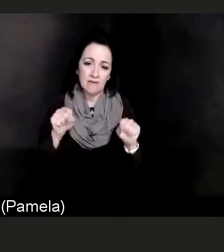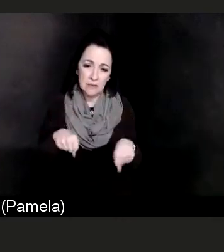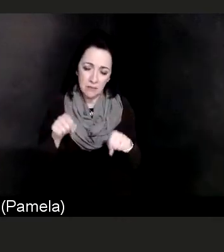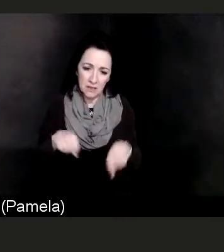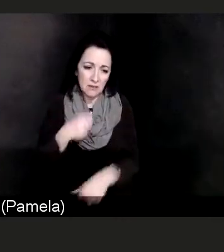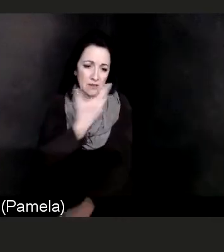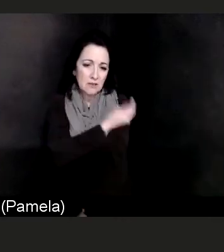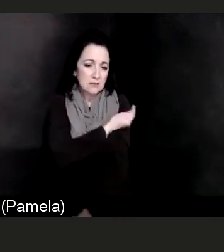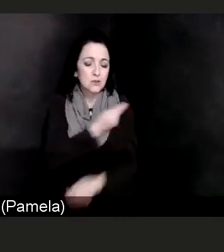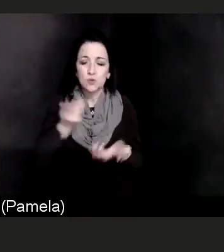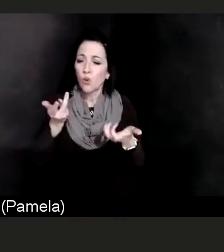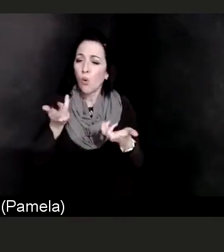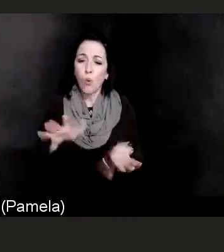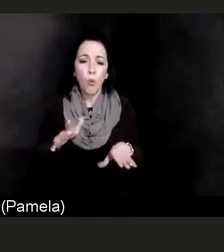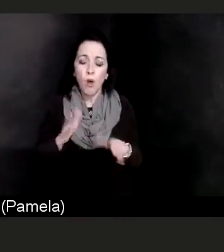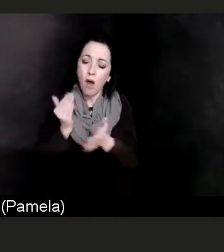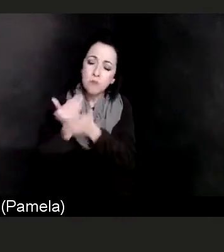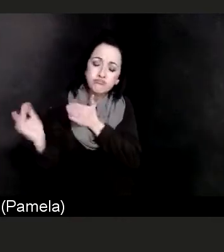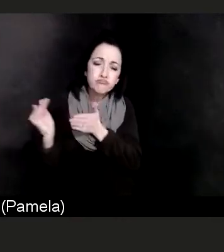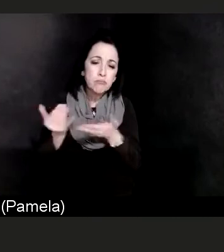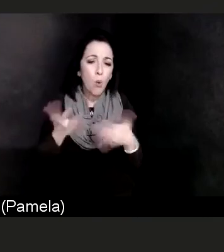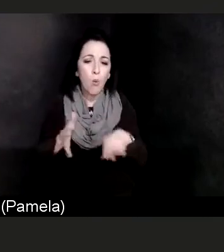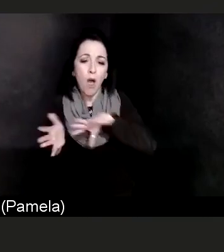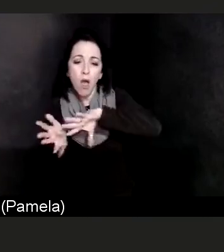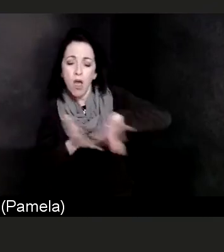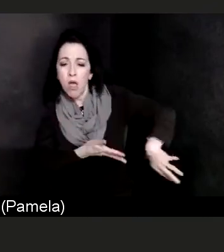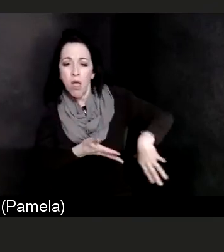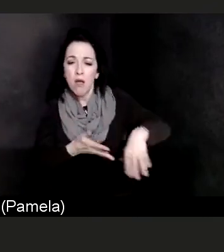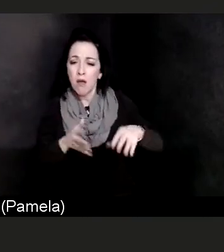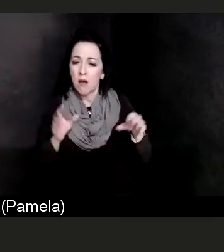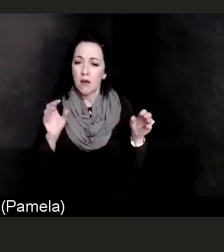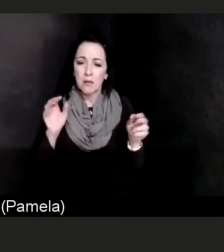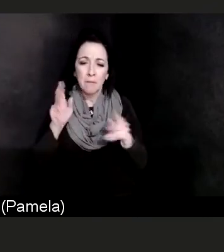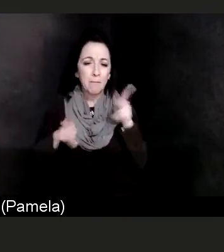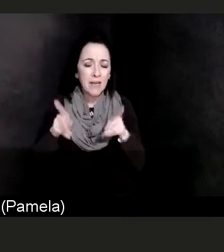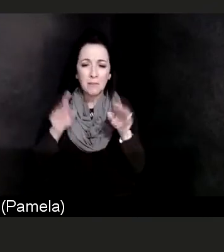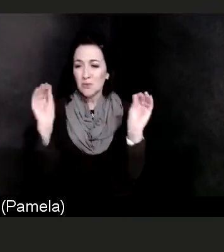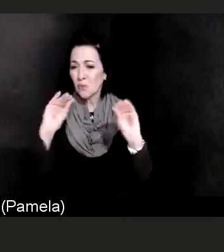in whatever methodology, format, location that you can.